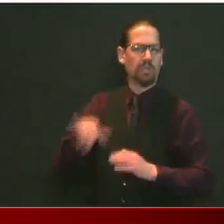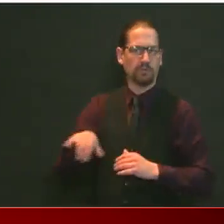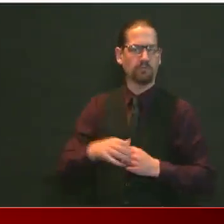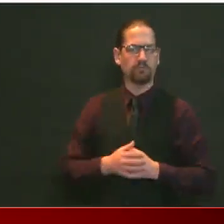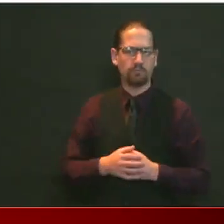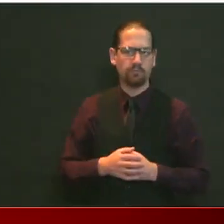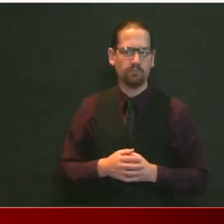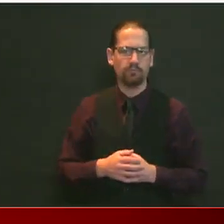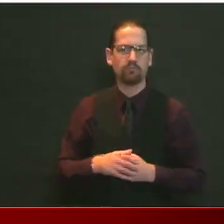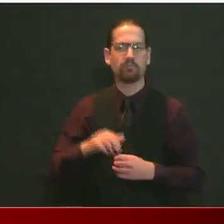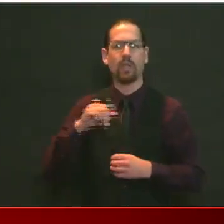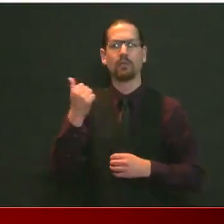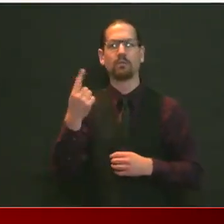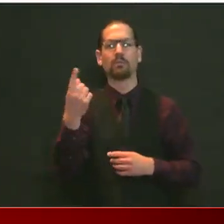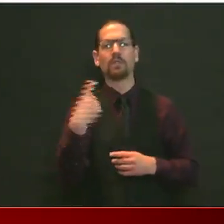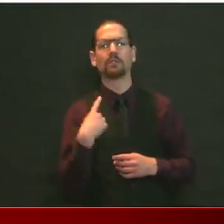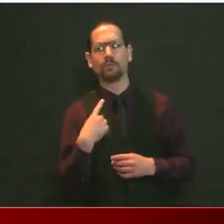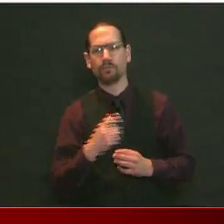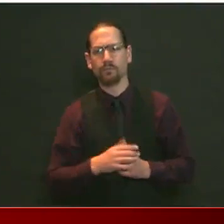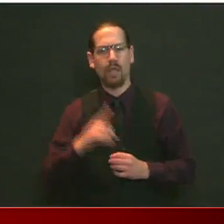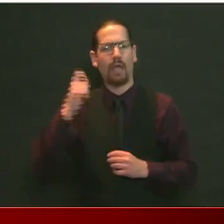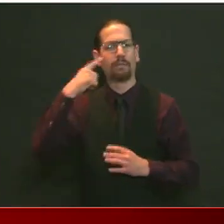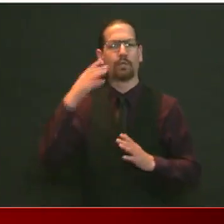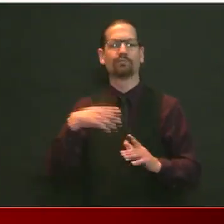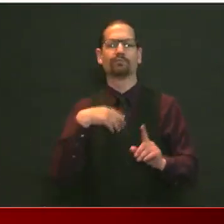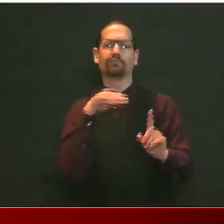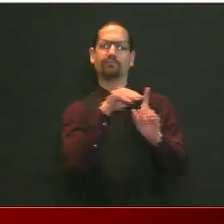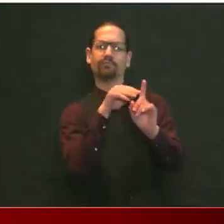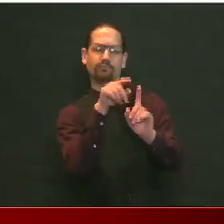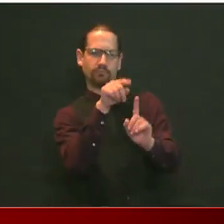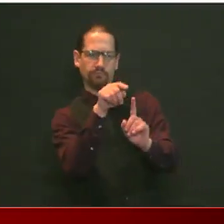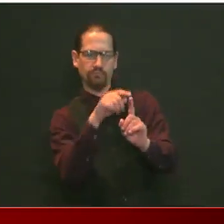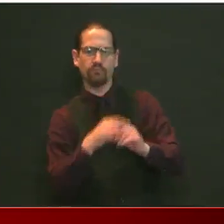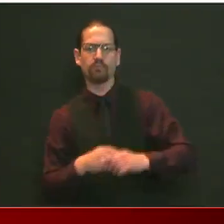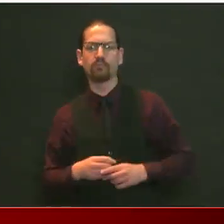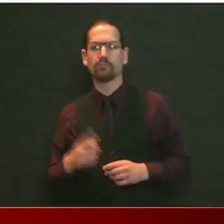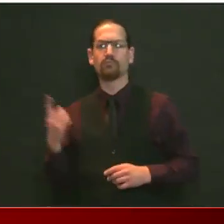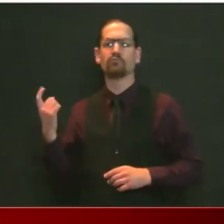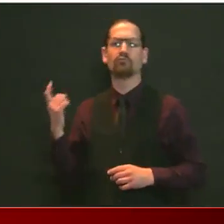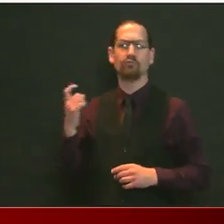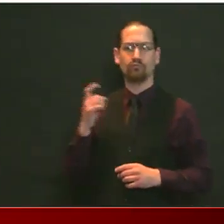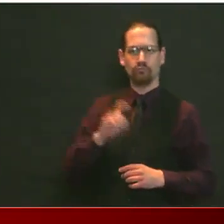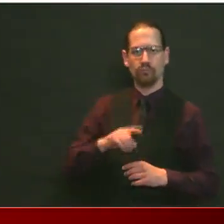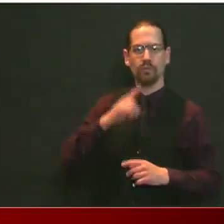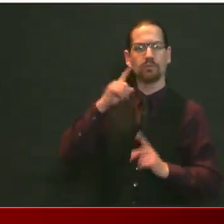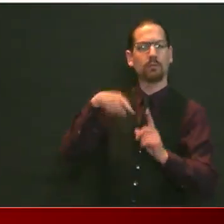THE OVERALL WHAT WE'VE BEEN LEARNING FROM THE INFORMATION. GOVERNOR, YOU MOVED